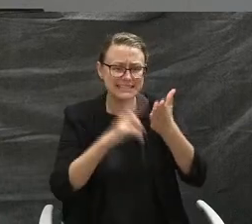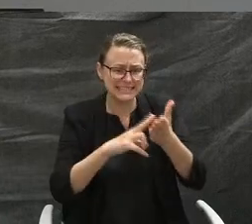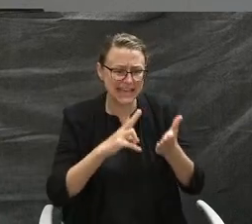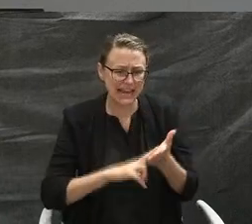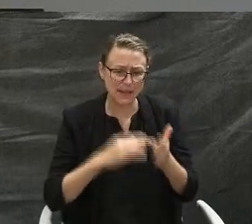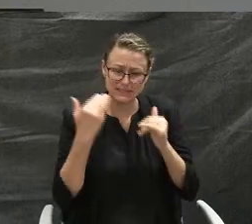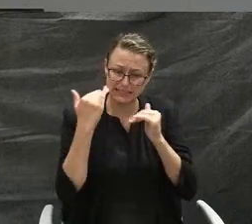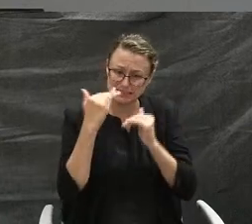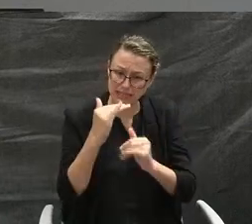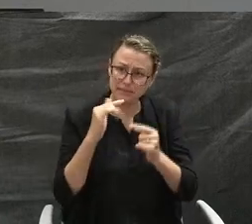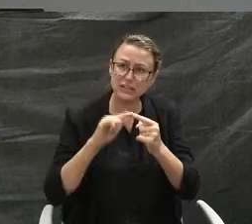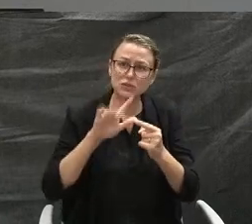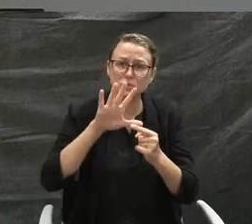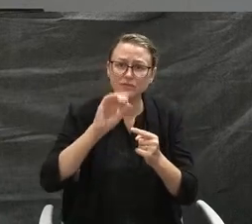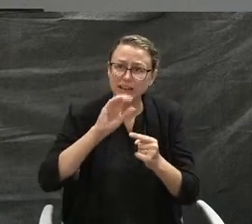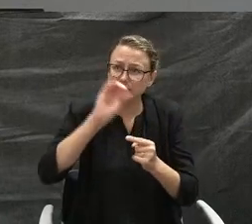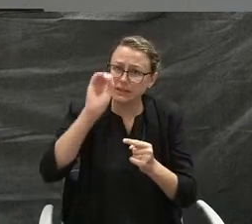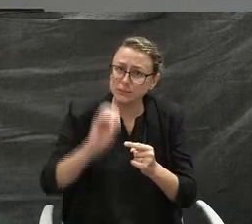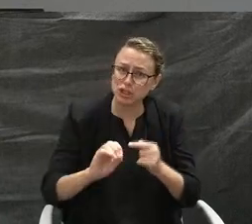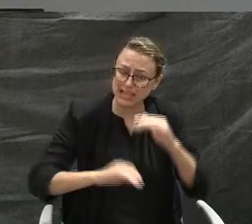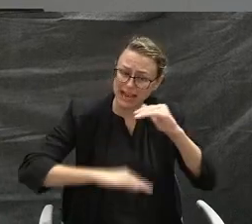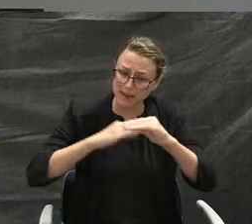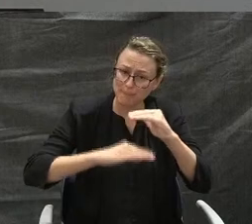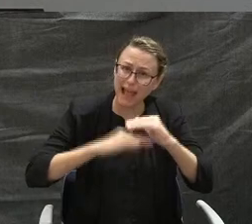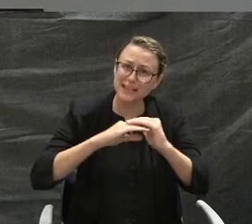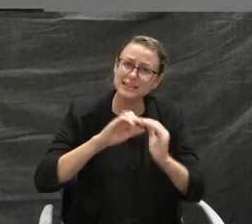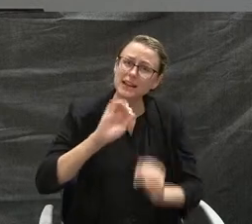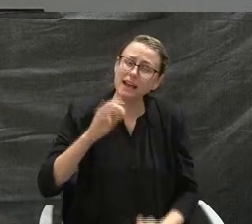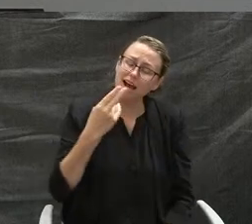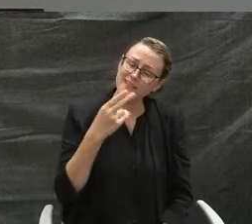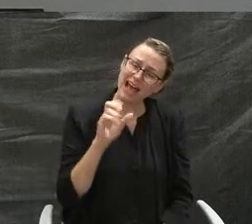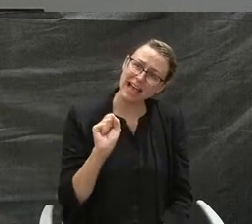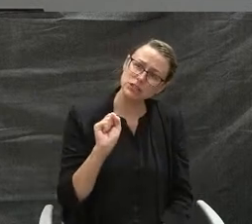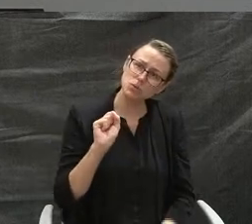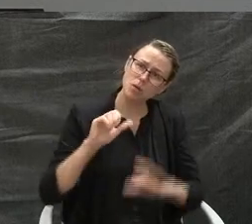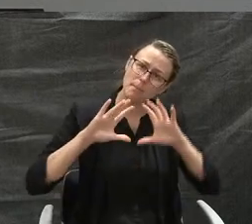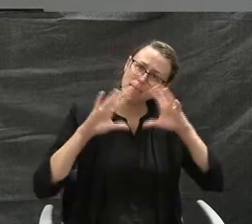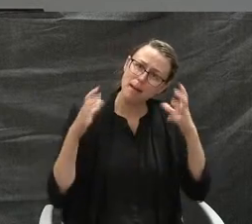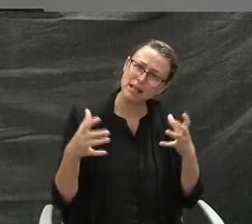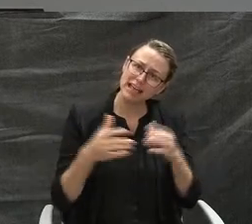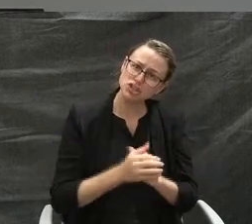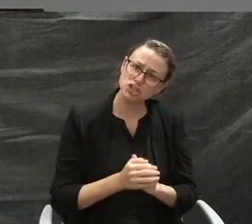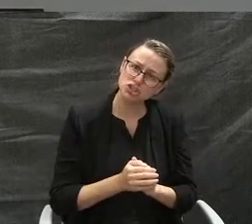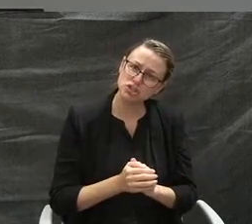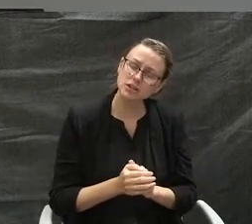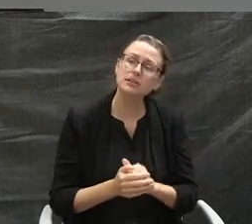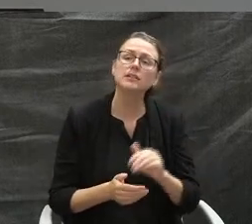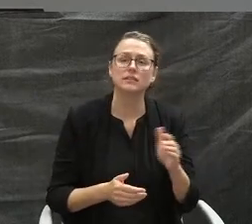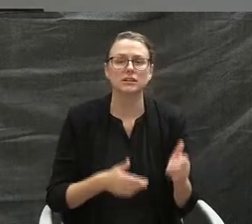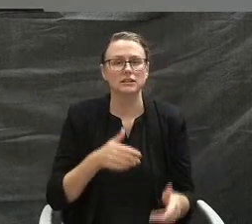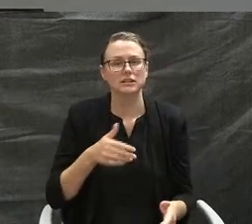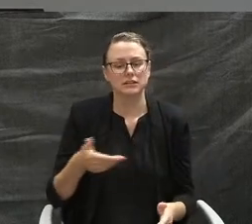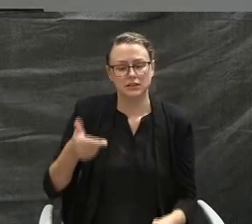the high school population, then yes. So the high school use the current mass tap to invite students, so each